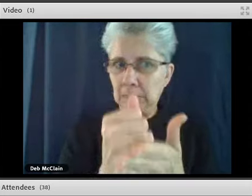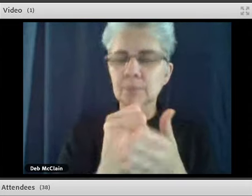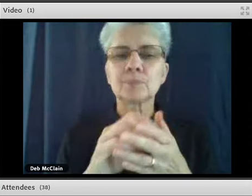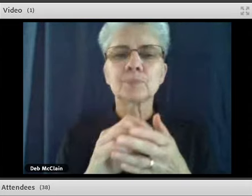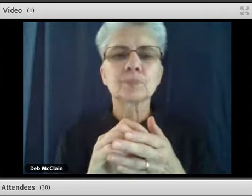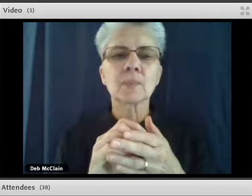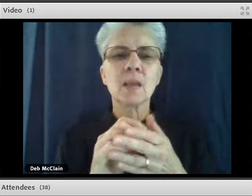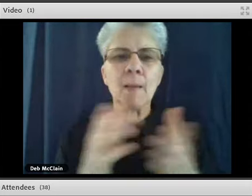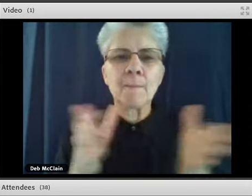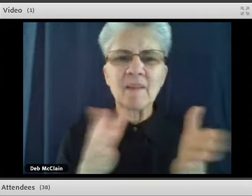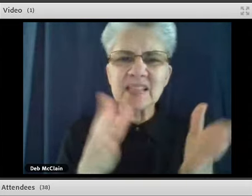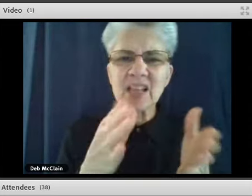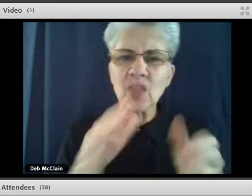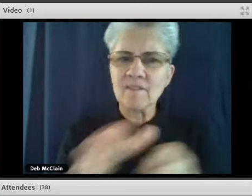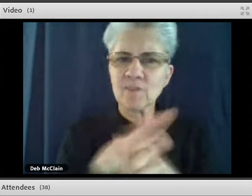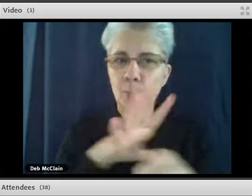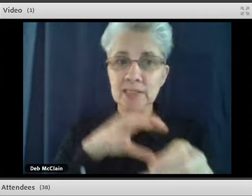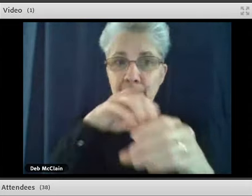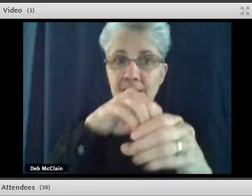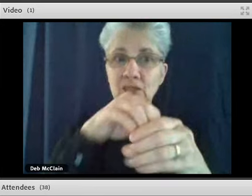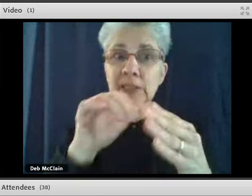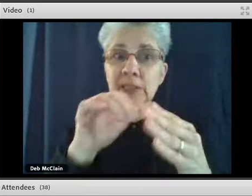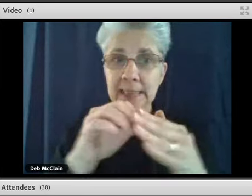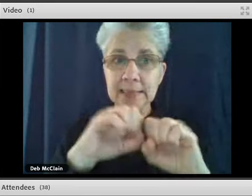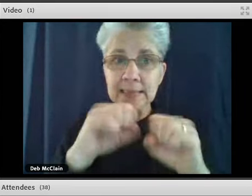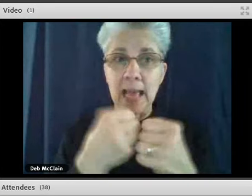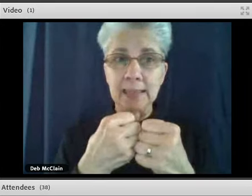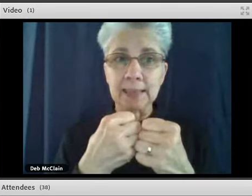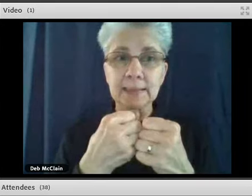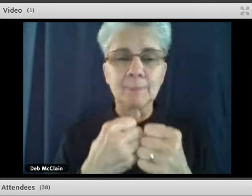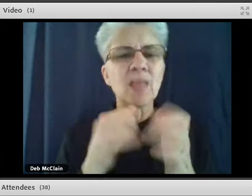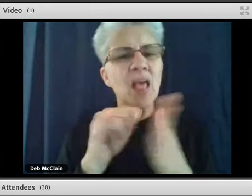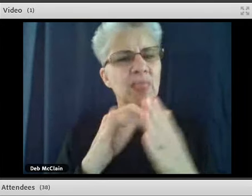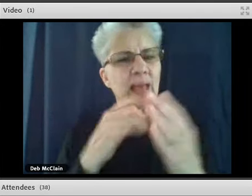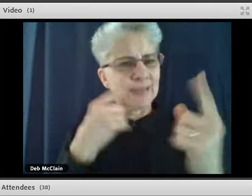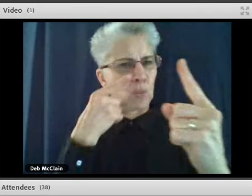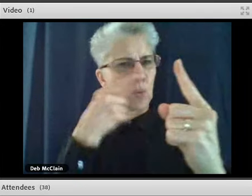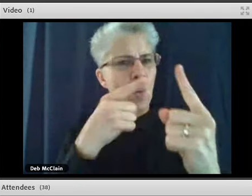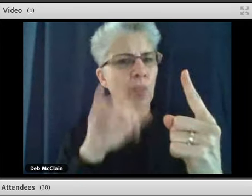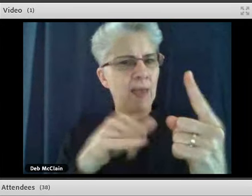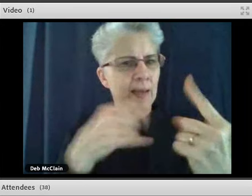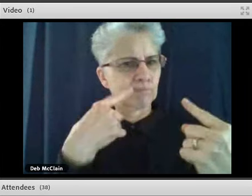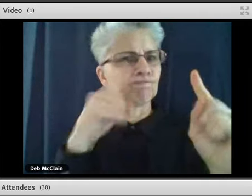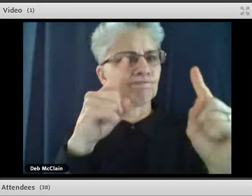by facilitating their full participation in society. And that's our ultimate goal,